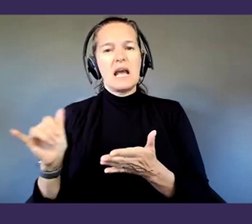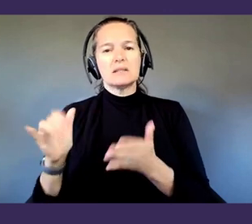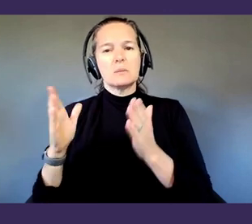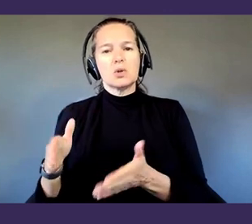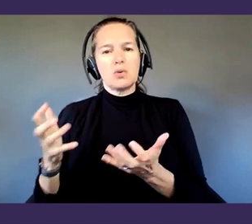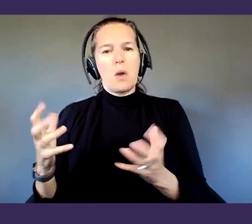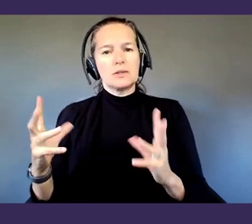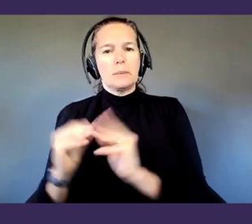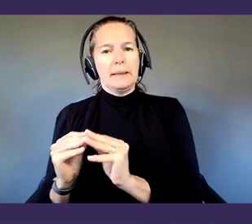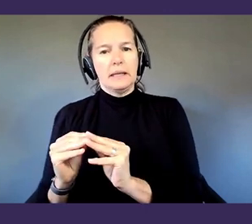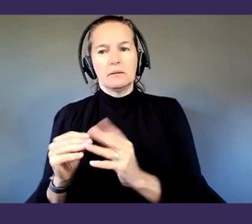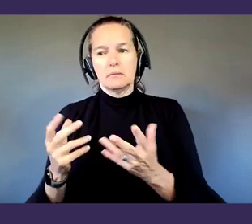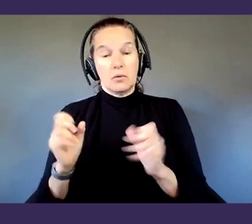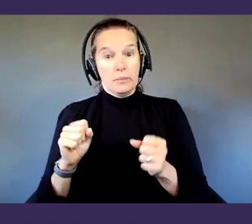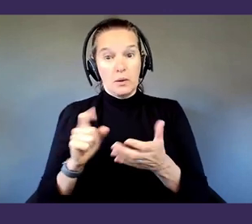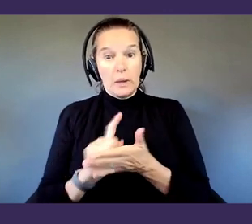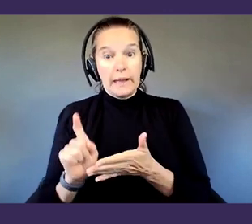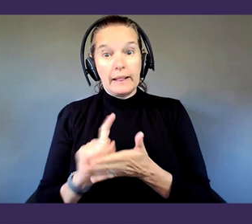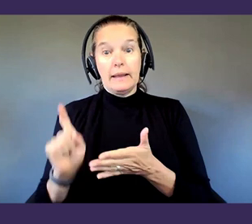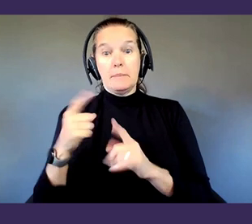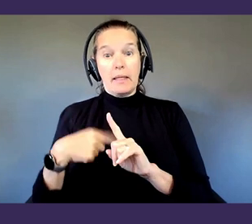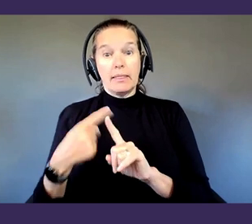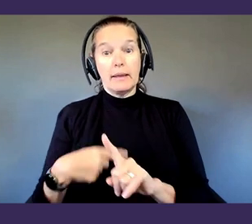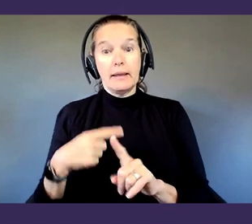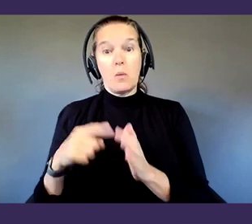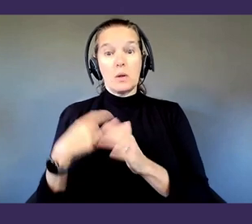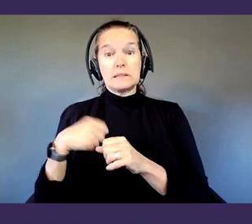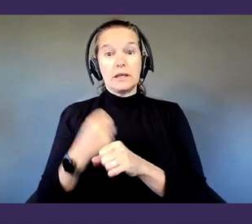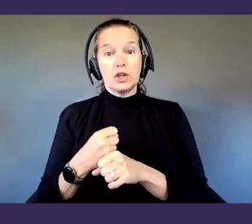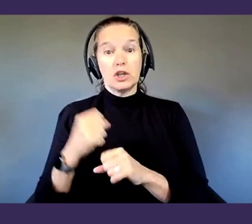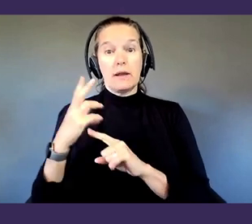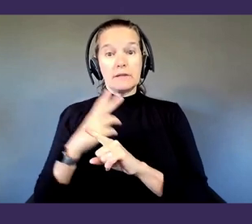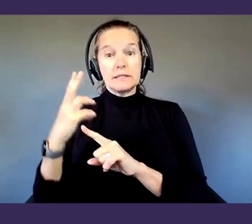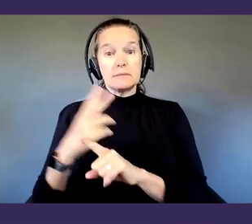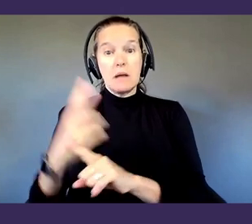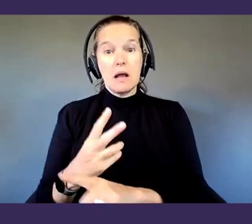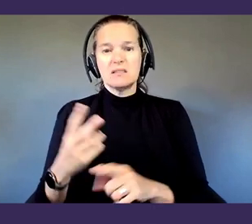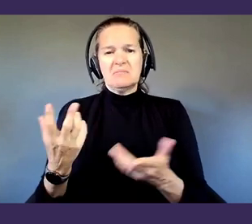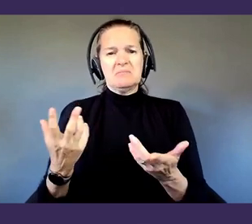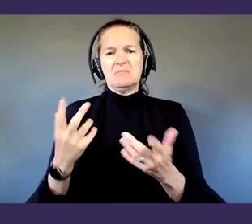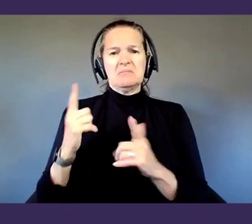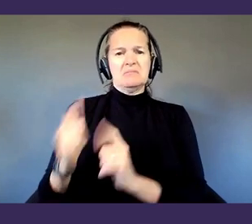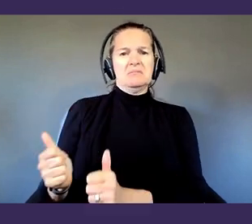That could be weekly, it could be monthly, it could be once a year, it could be every six months, right? But it's really up to the decision-maker